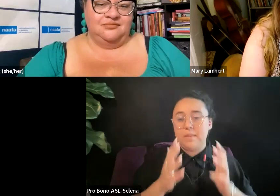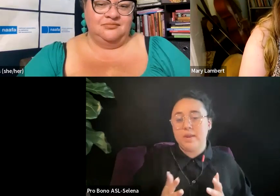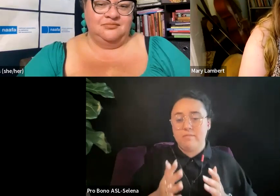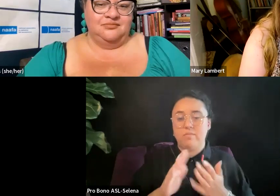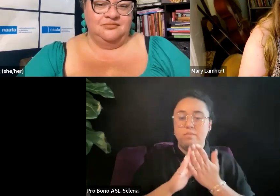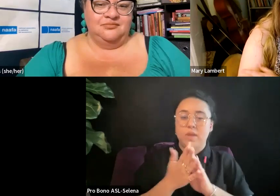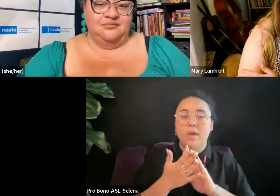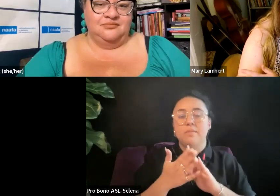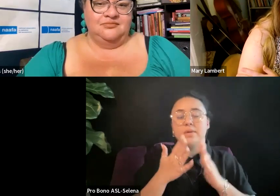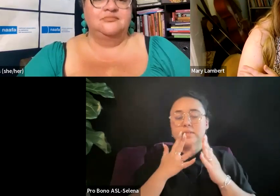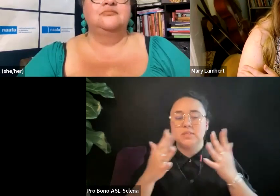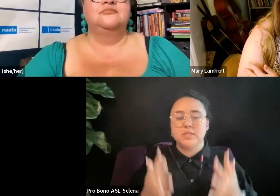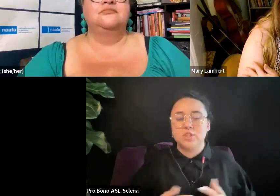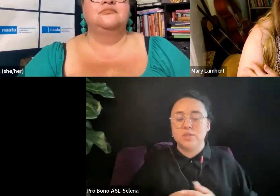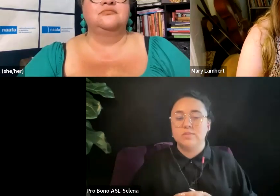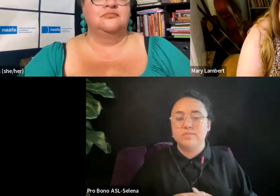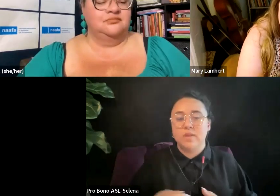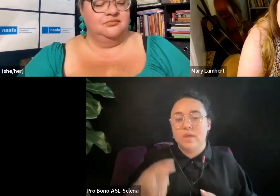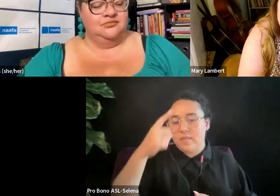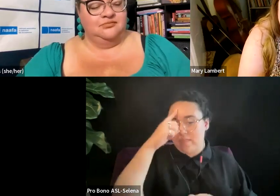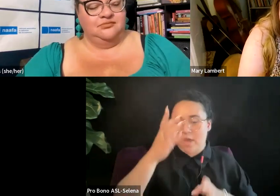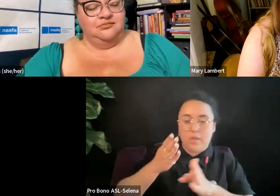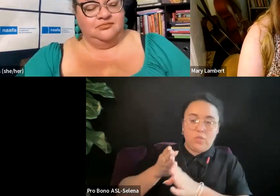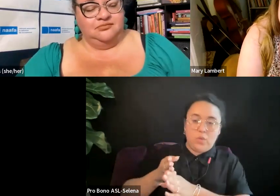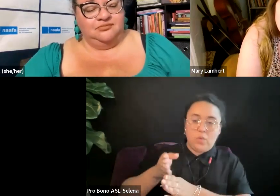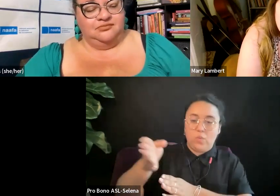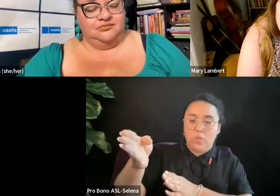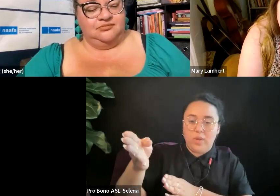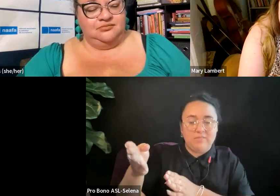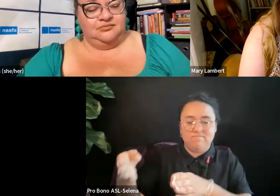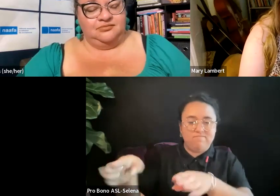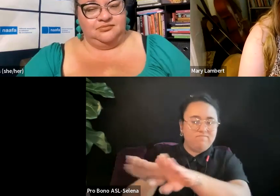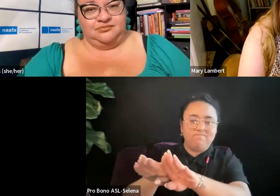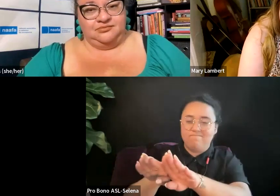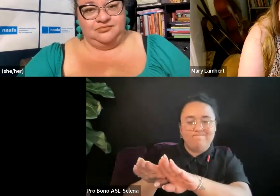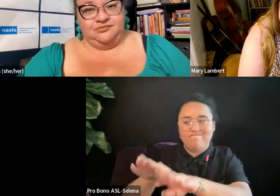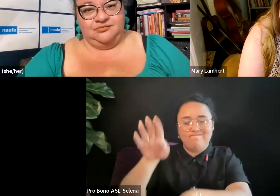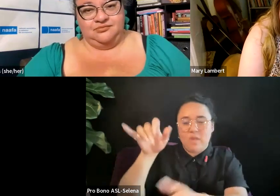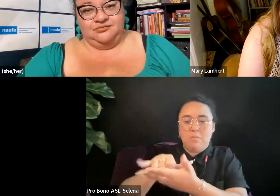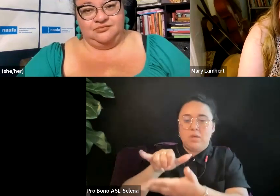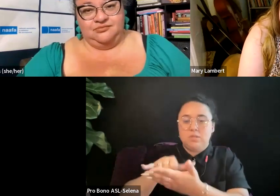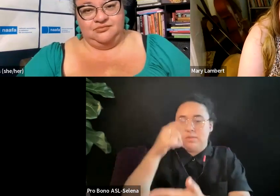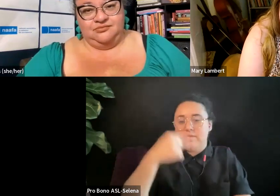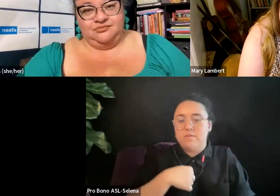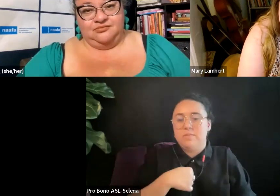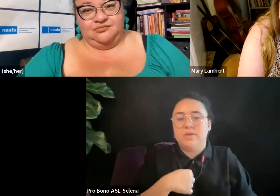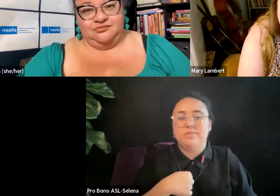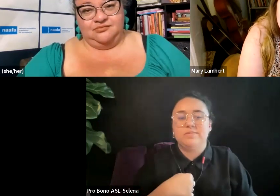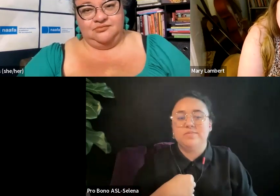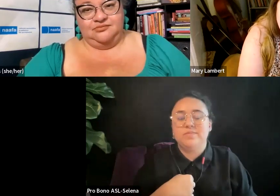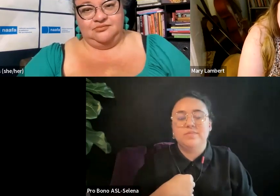So I just thought that the career was closed to me and I didn't have an A there was no possibility that